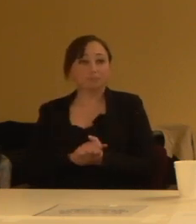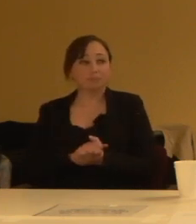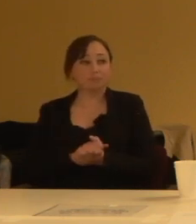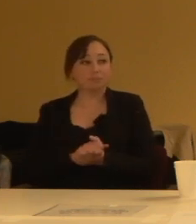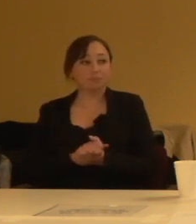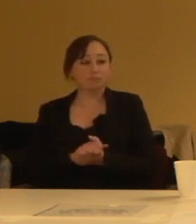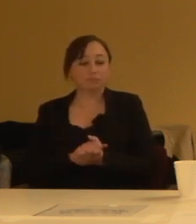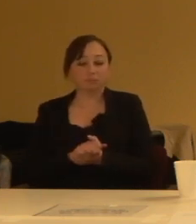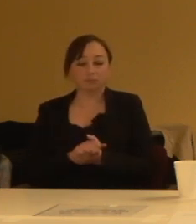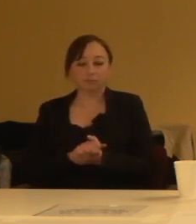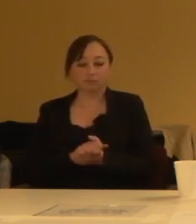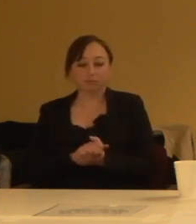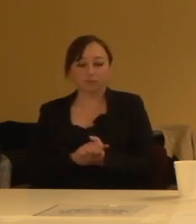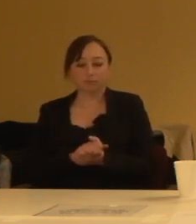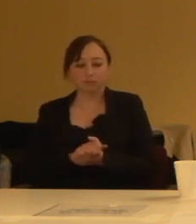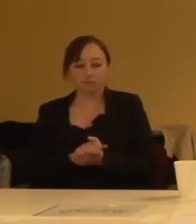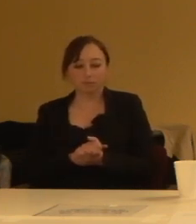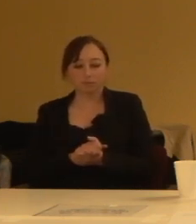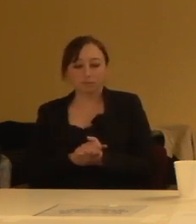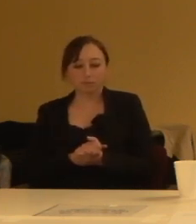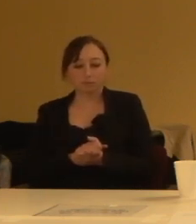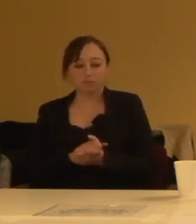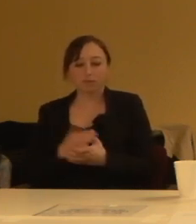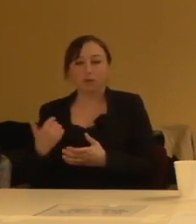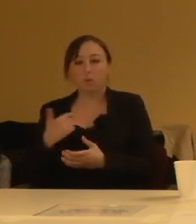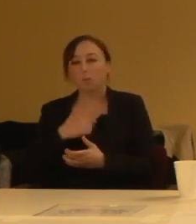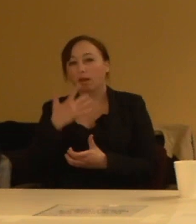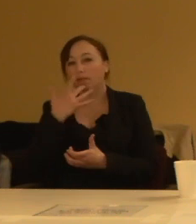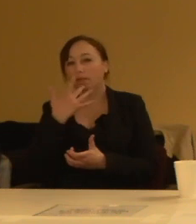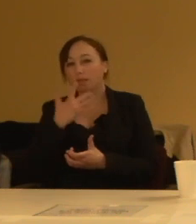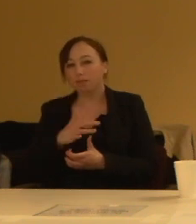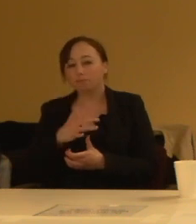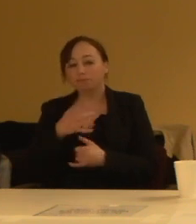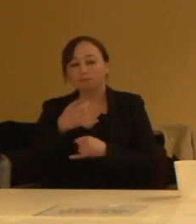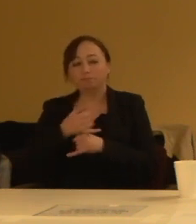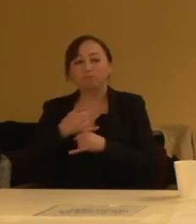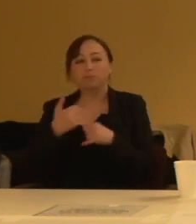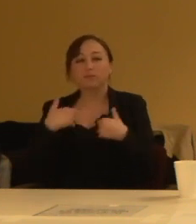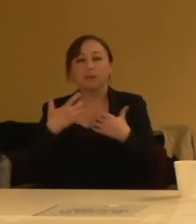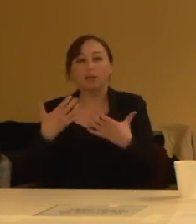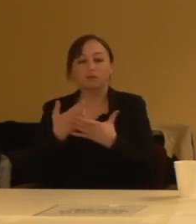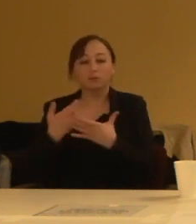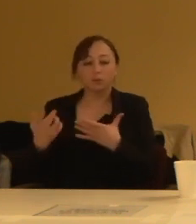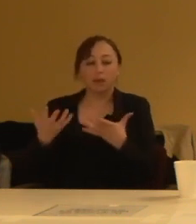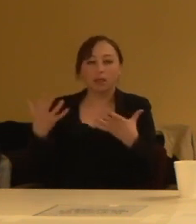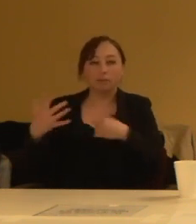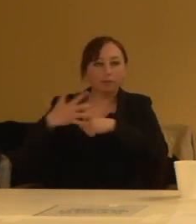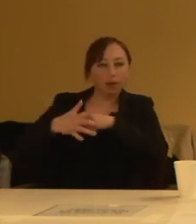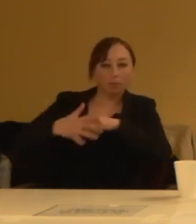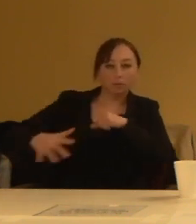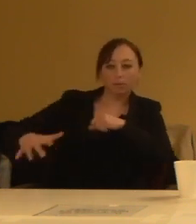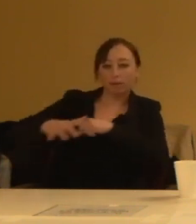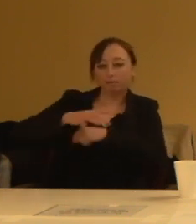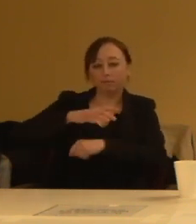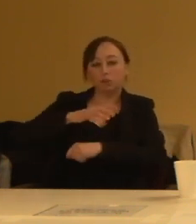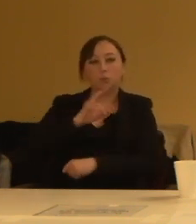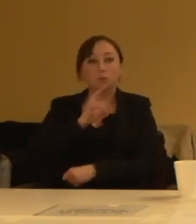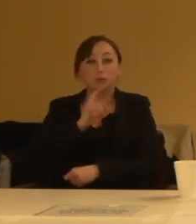to be an institution that has a lot of resources and a lot of space, because it's Houston. I mean if you've never been to the Alley,